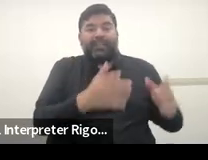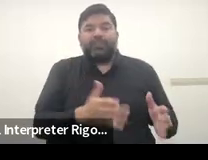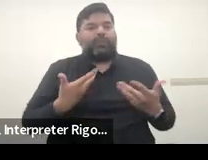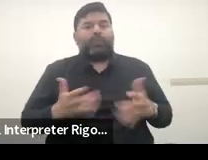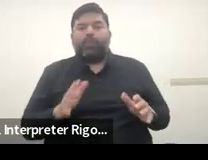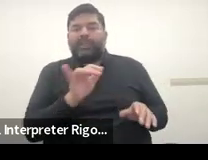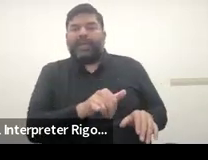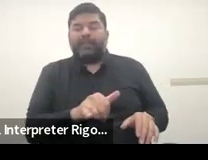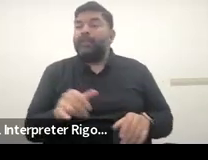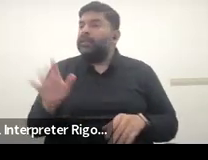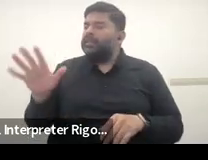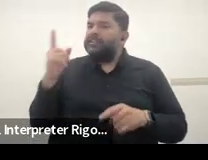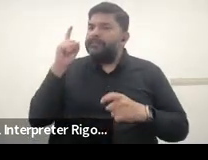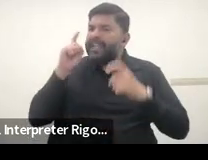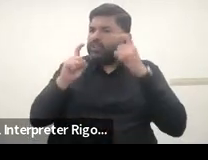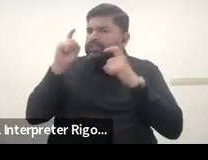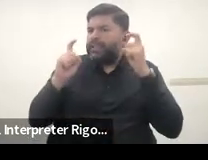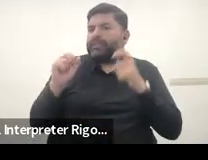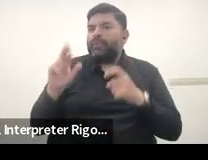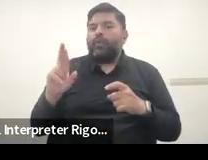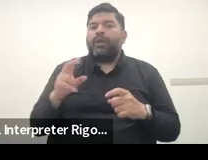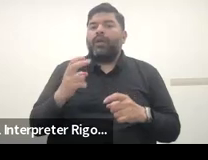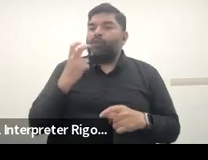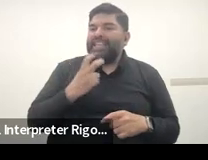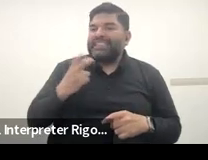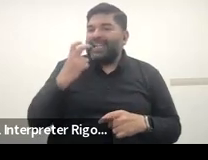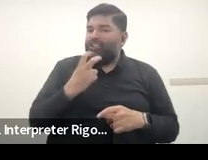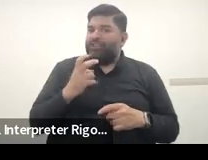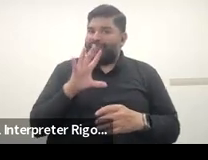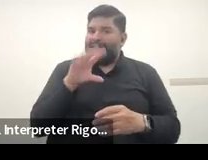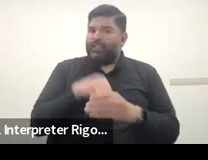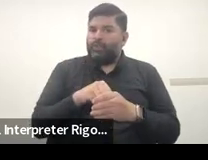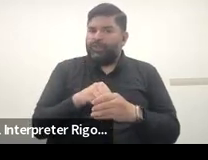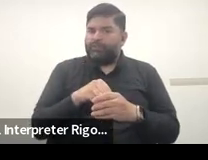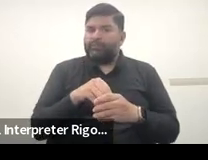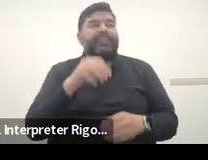expression or pronunciation come into a play and is that covered by pose? LEE: Yes and yes, facial